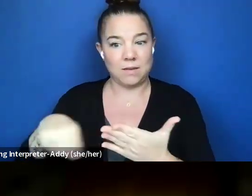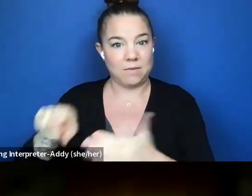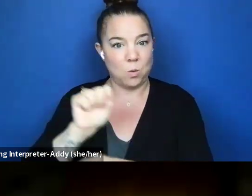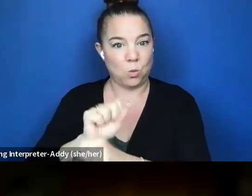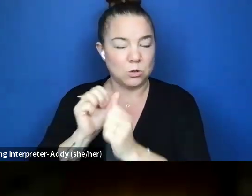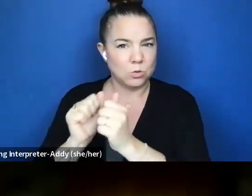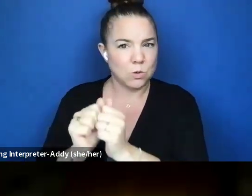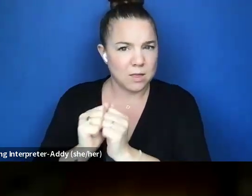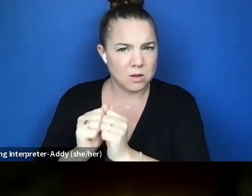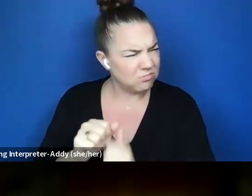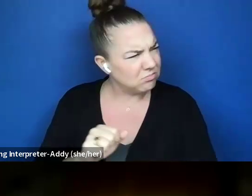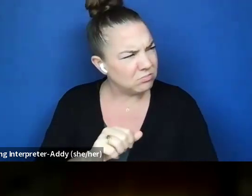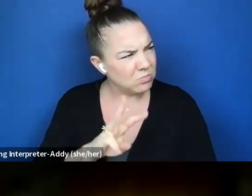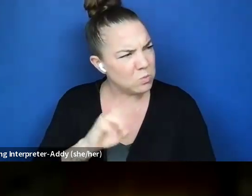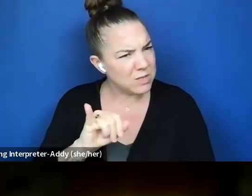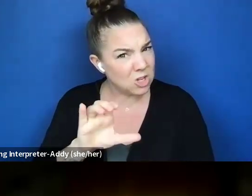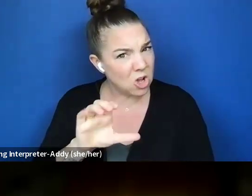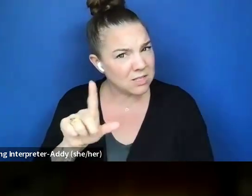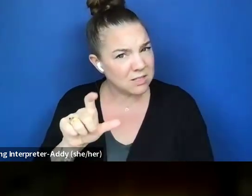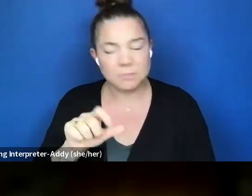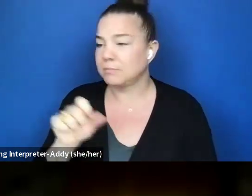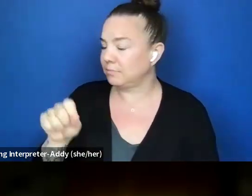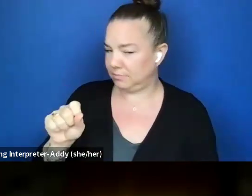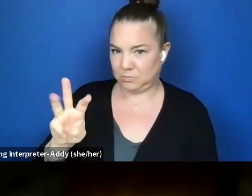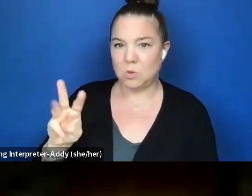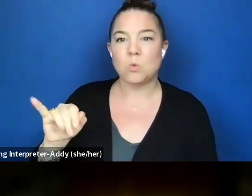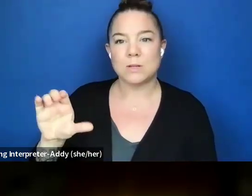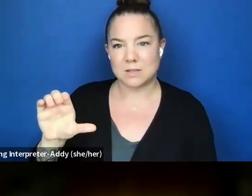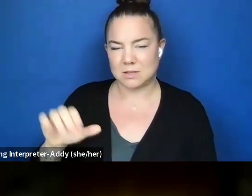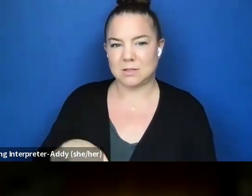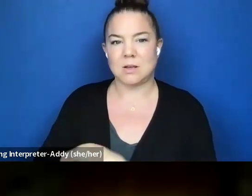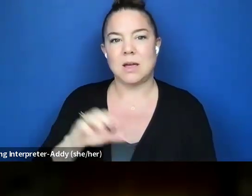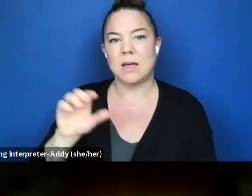Brooke Wilson (she/her): was that Wisconsin. Elissa w/ APRIL: Yeah, it was. It was Tyler, Wilcox, and several.